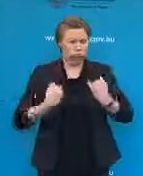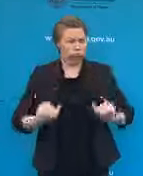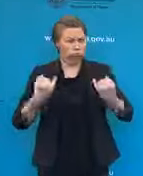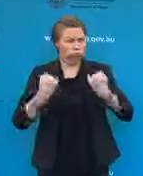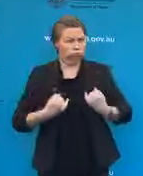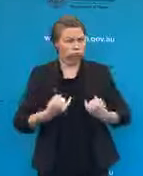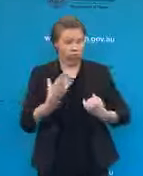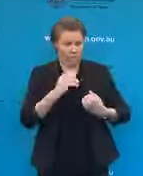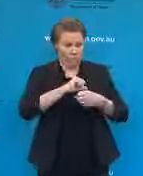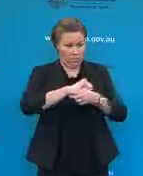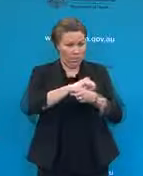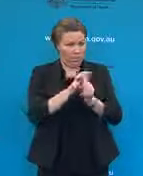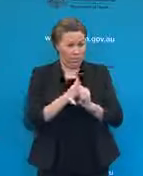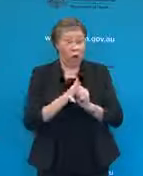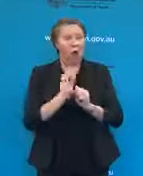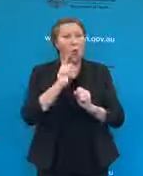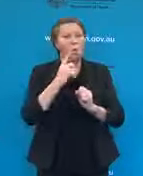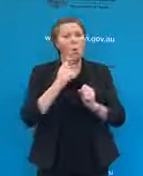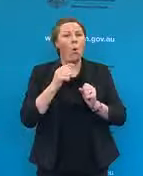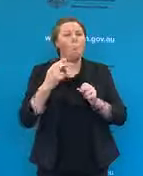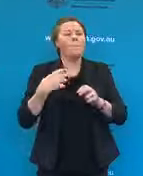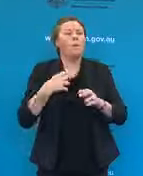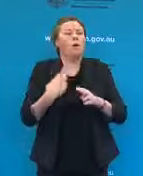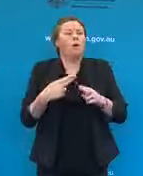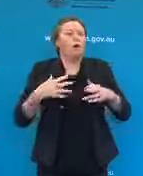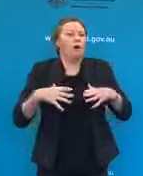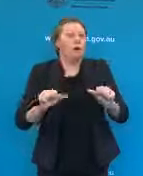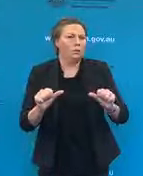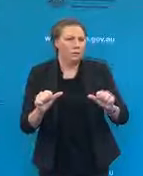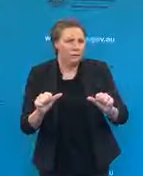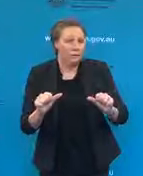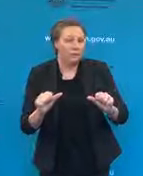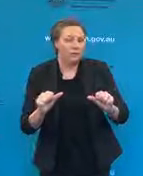that, then you would be in a different position about the worry of